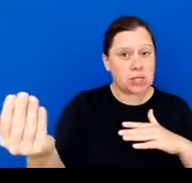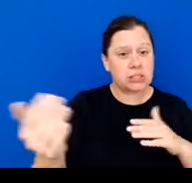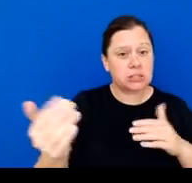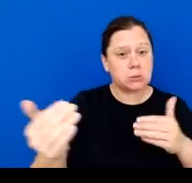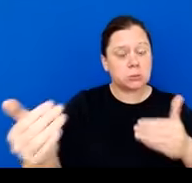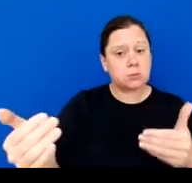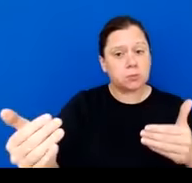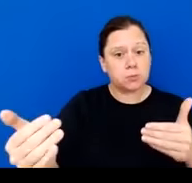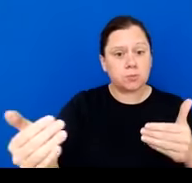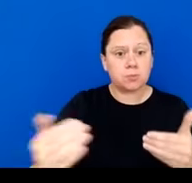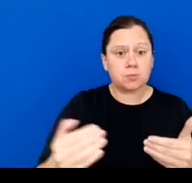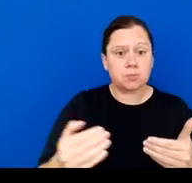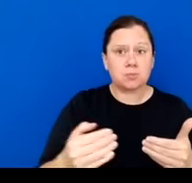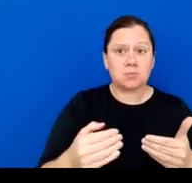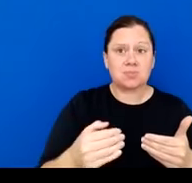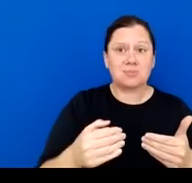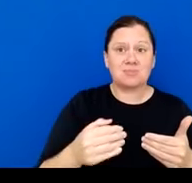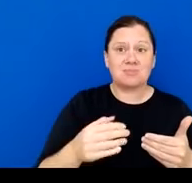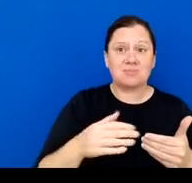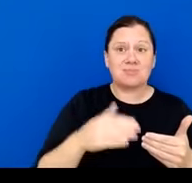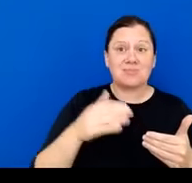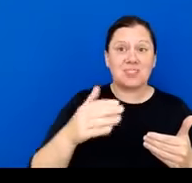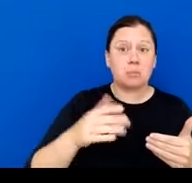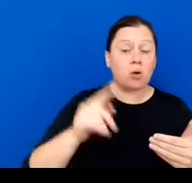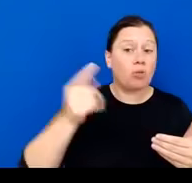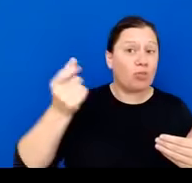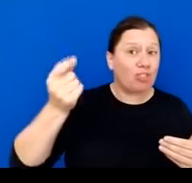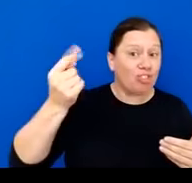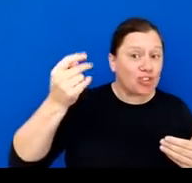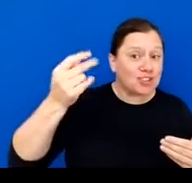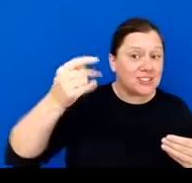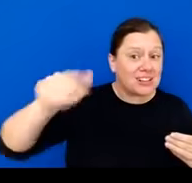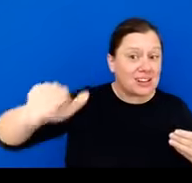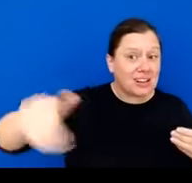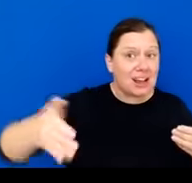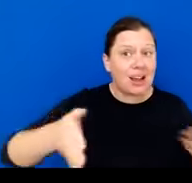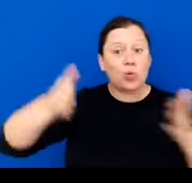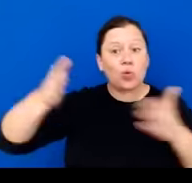point a tenth to a quarter inch with possibility of